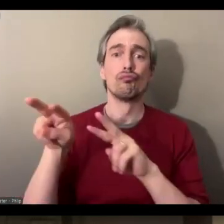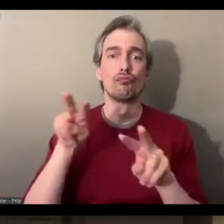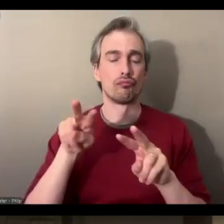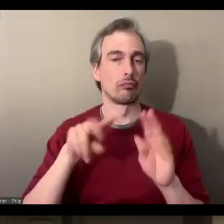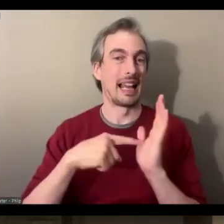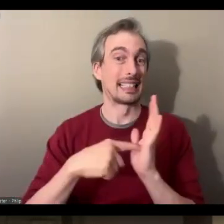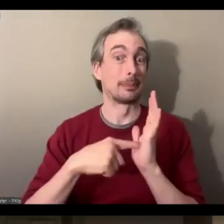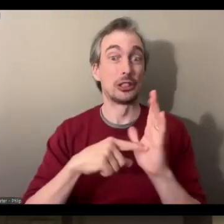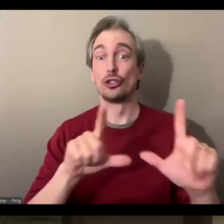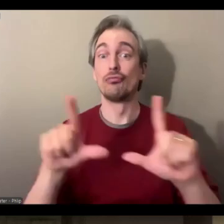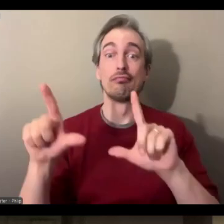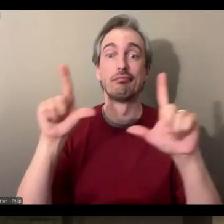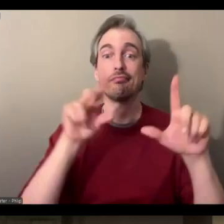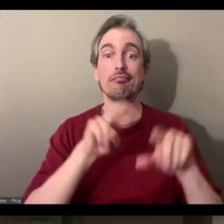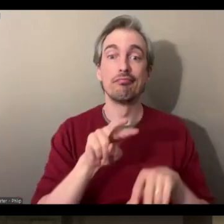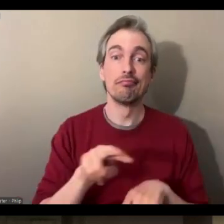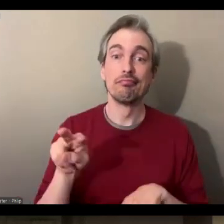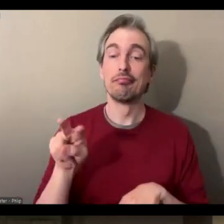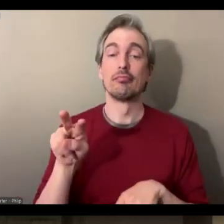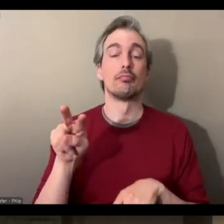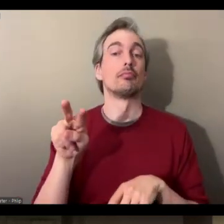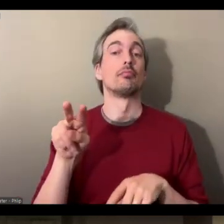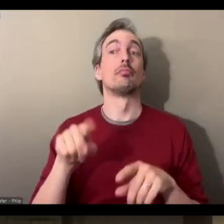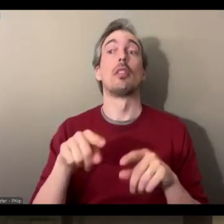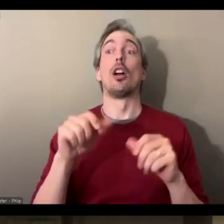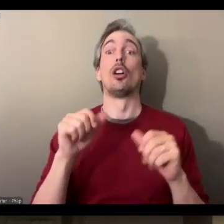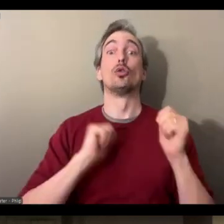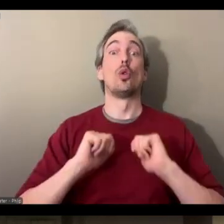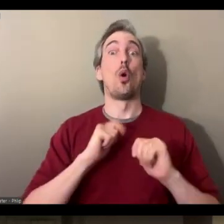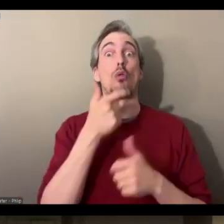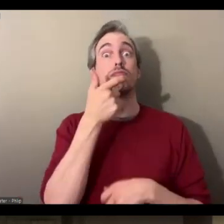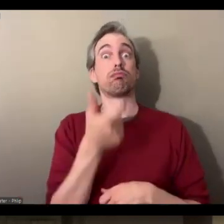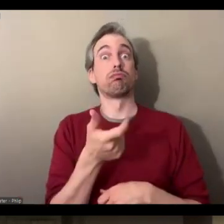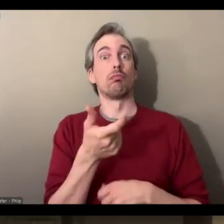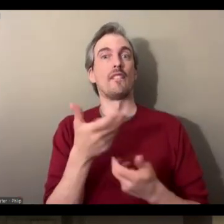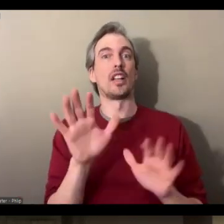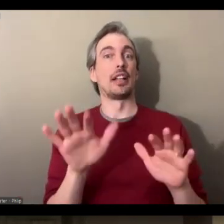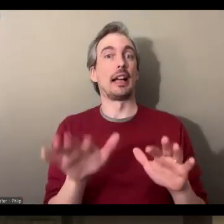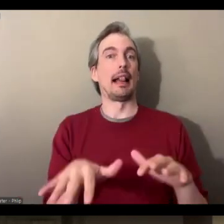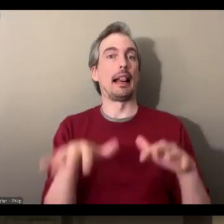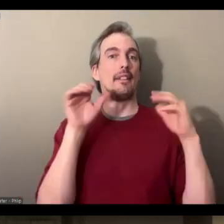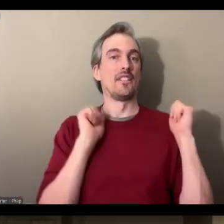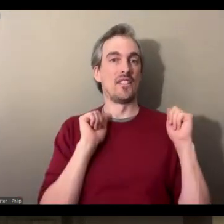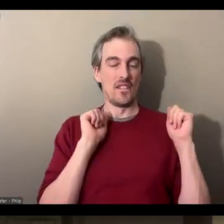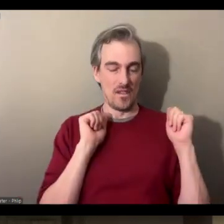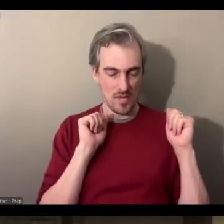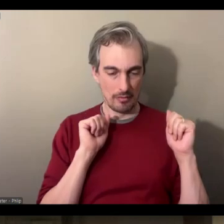Give them everything they need. Let them plan in advance. People with visual considerations said: